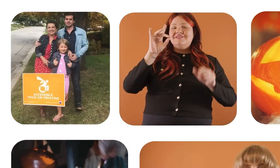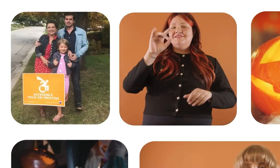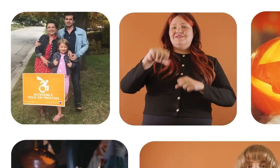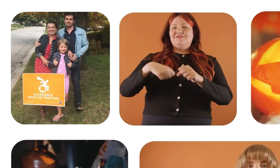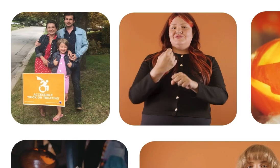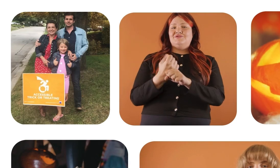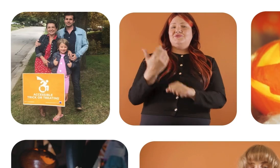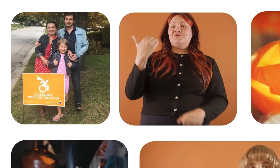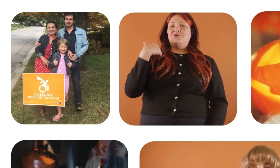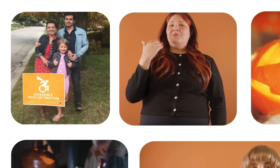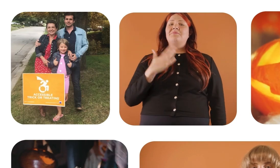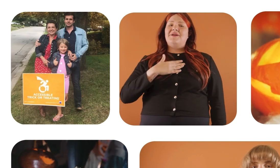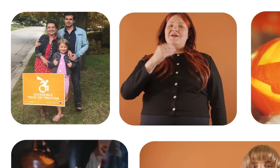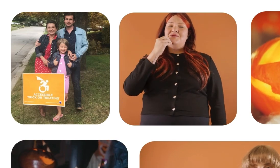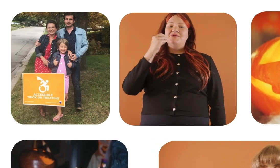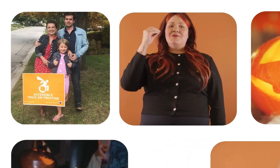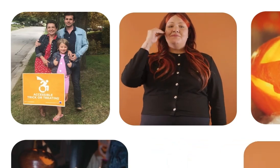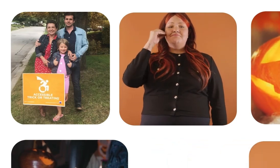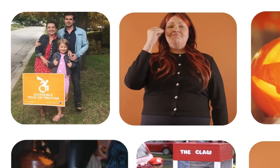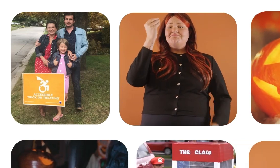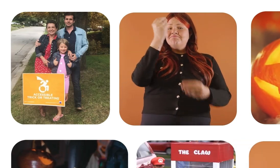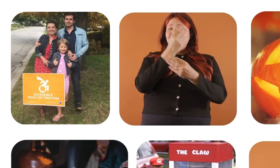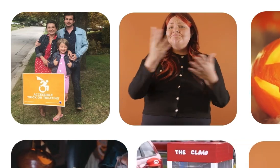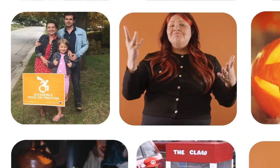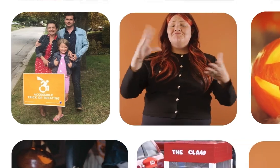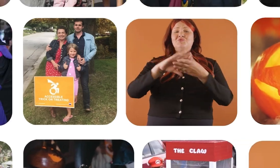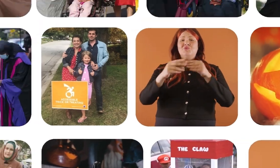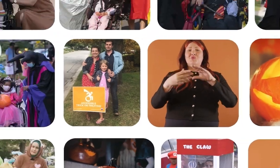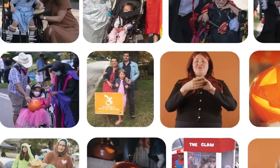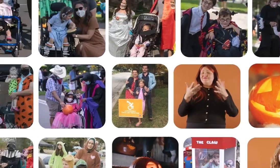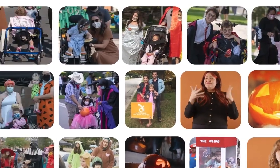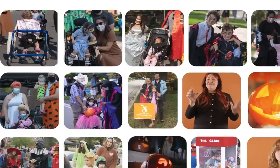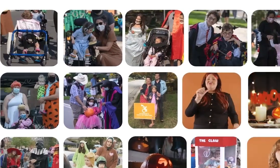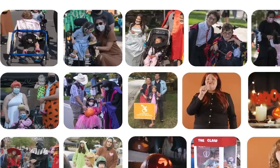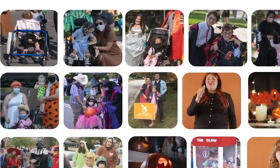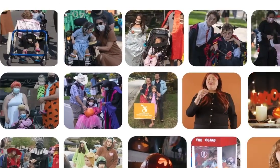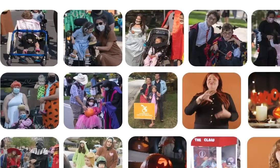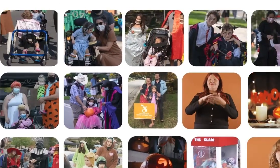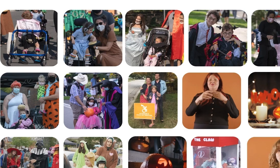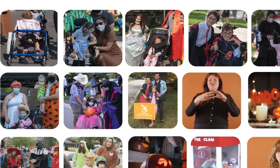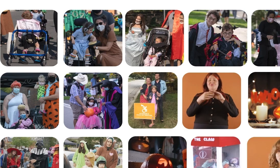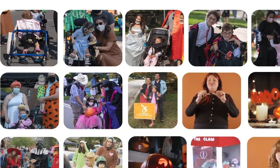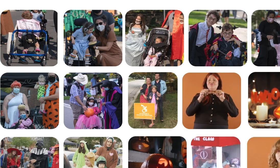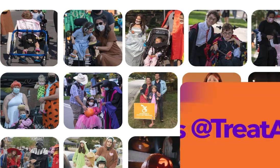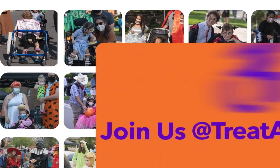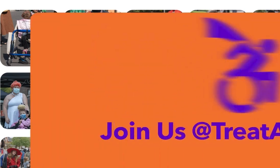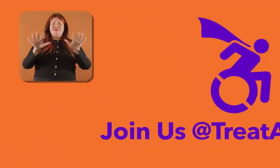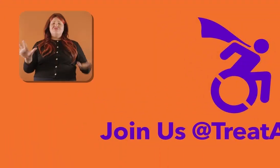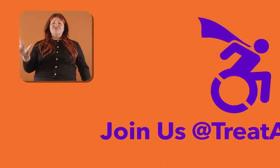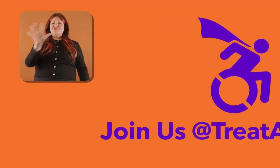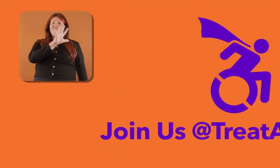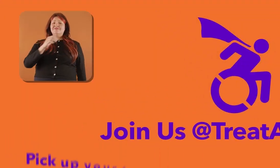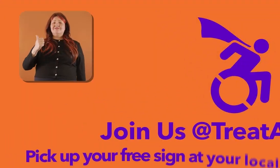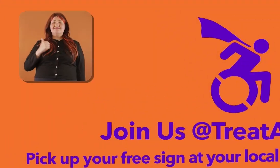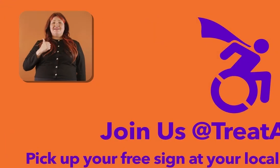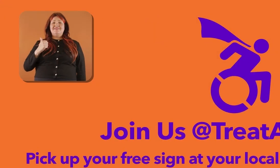That was my house and my parents. Now 200,000 homes already treat accessibly with us and any home.